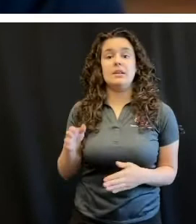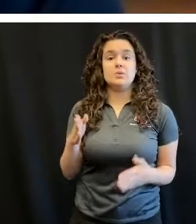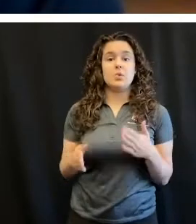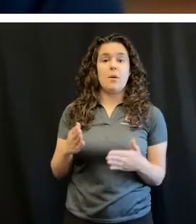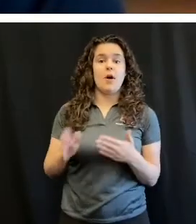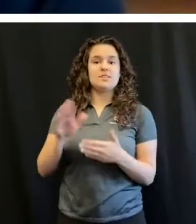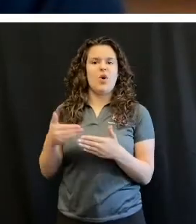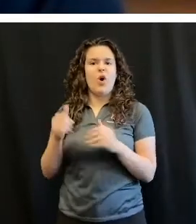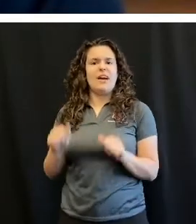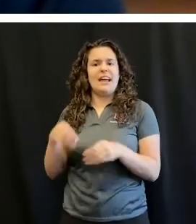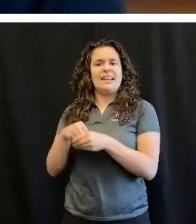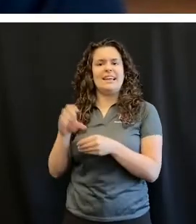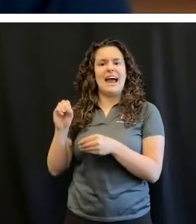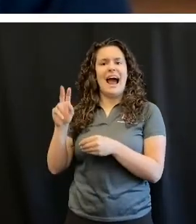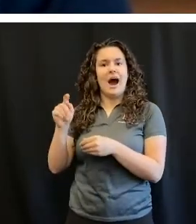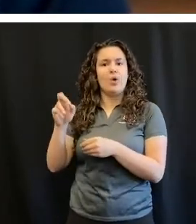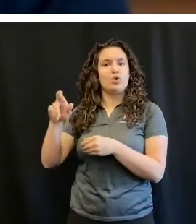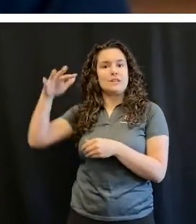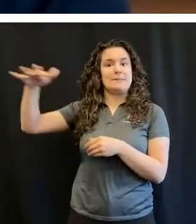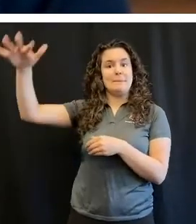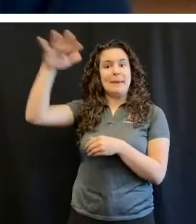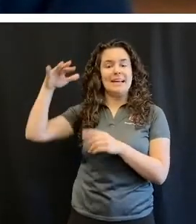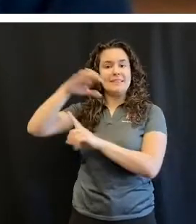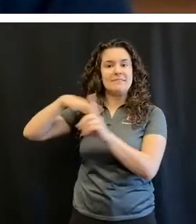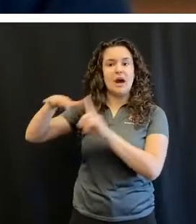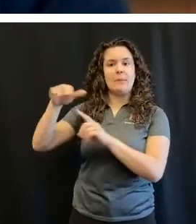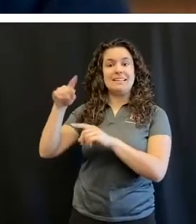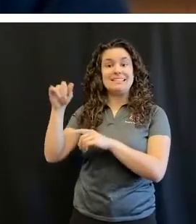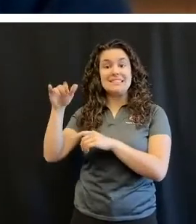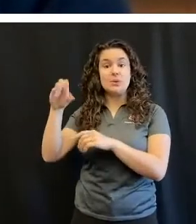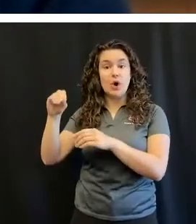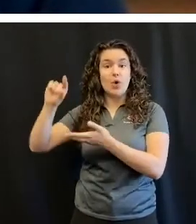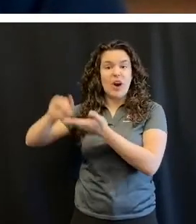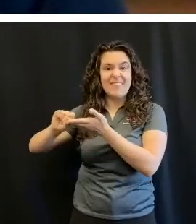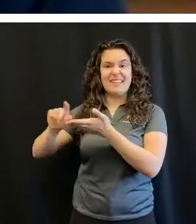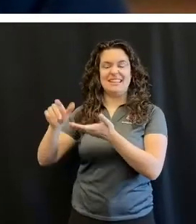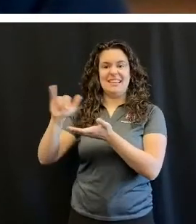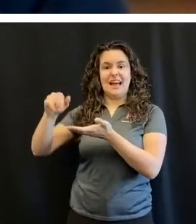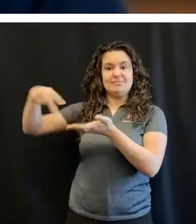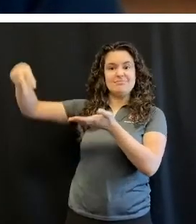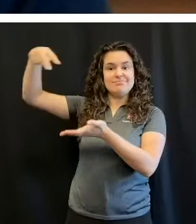We can be able to have competitions, for instance, where students don't have to travel.